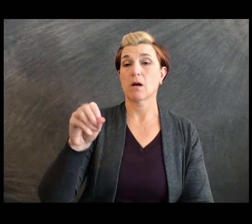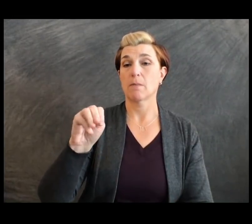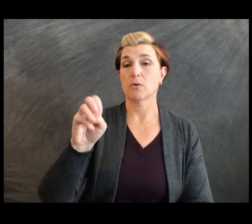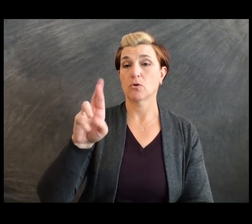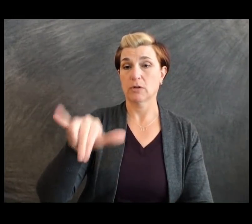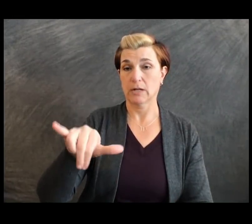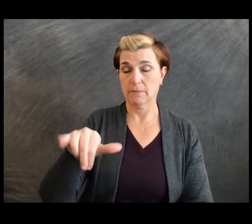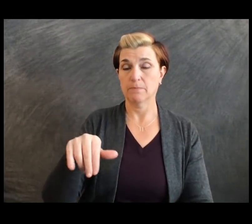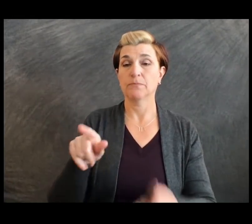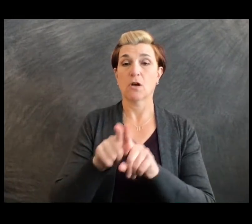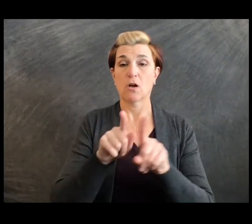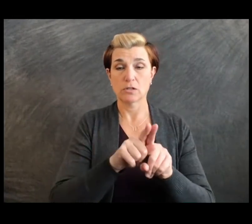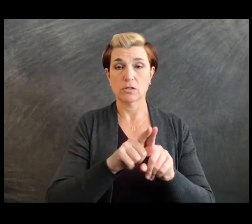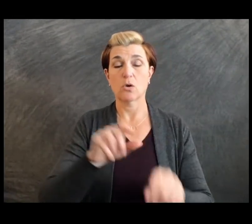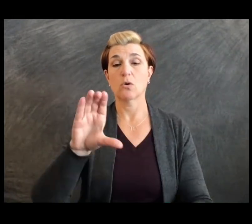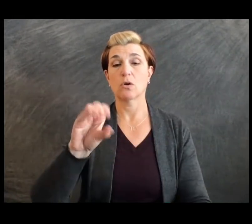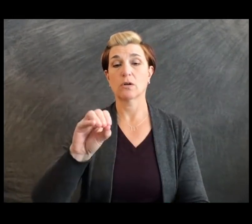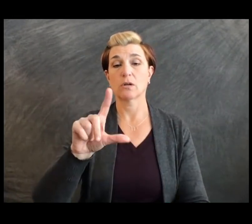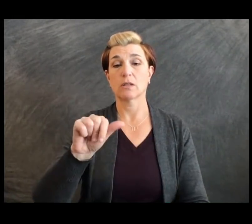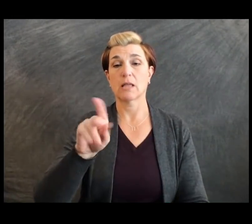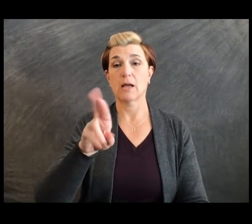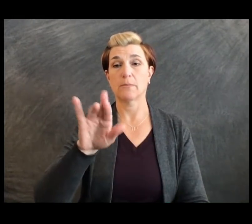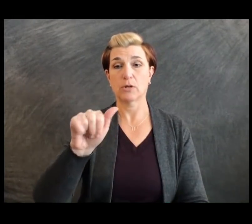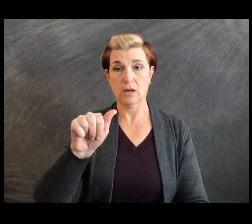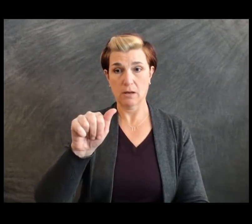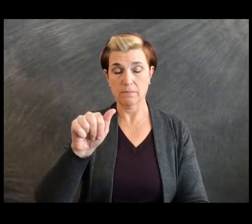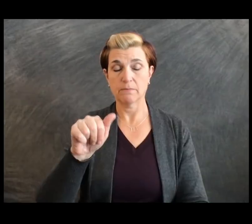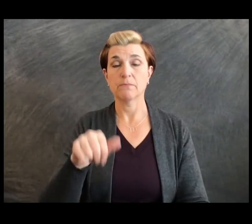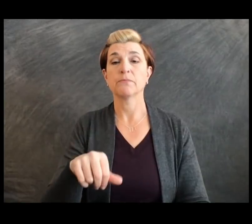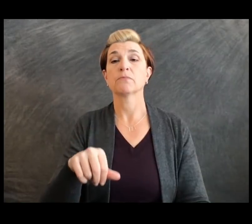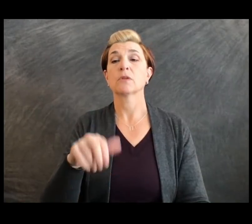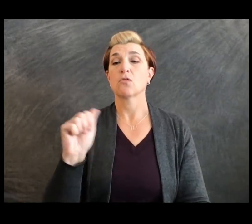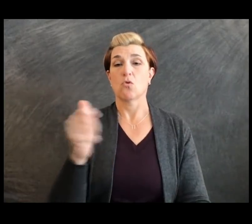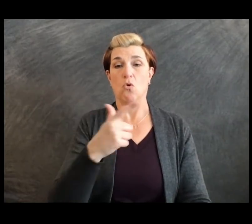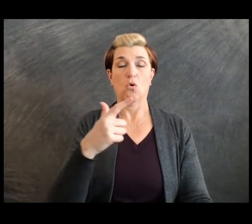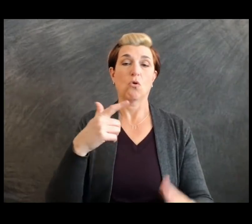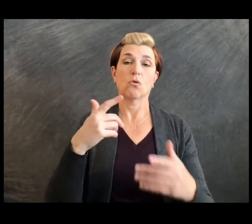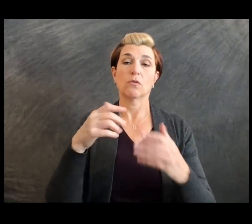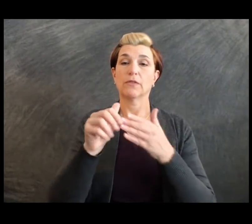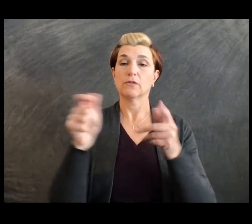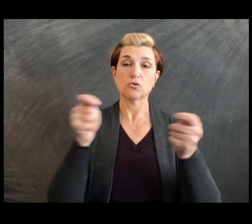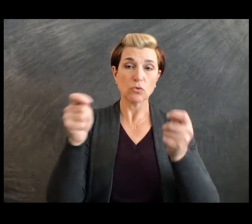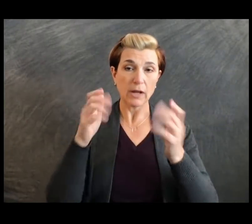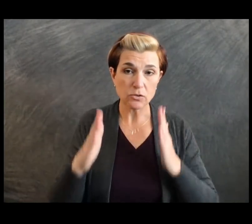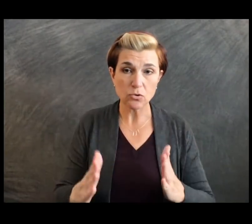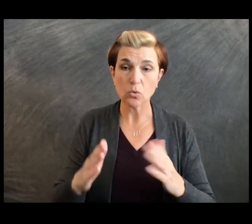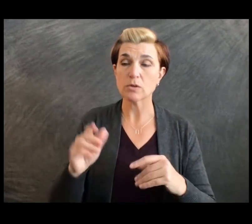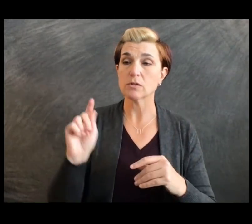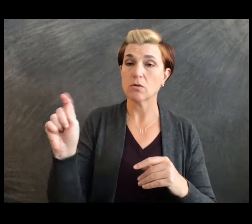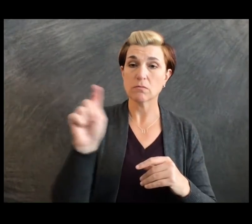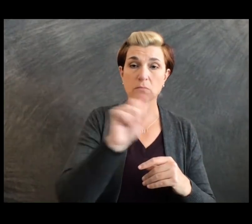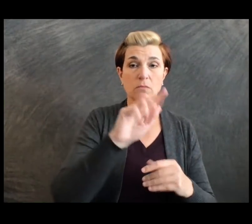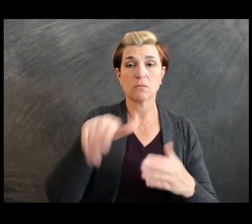Kathy can enjoy the director of the CFPB who've all worked tirelessly with us to